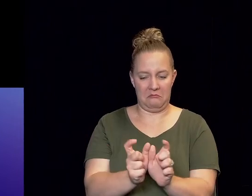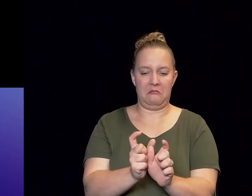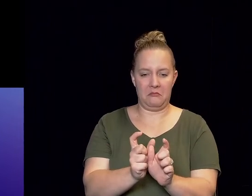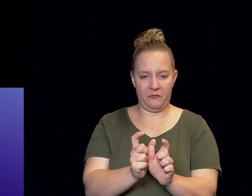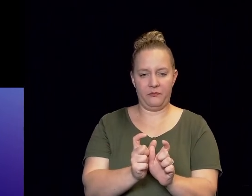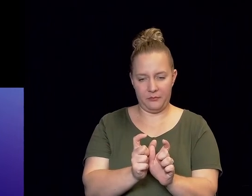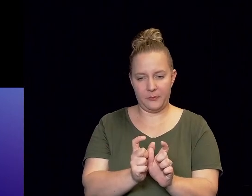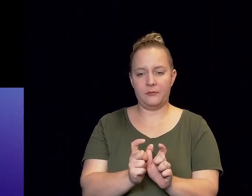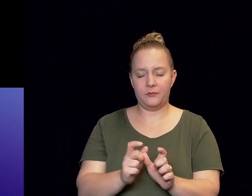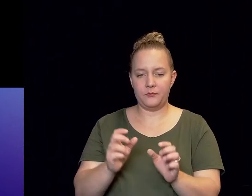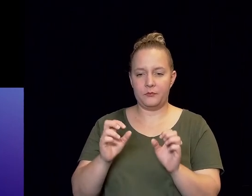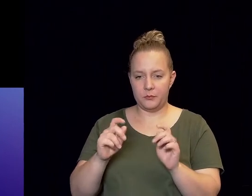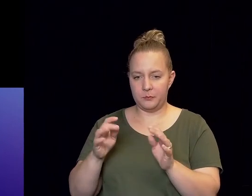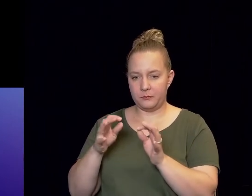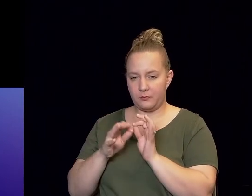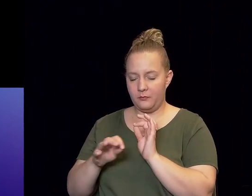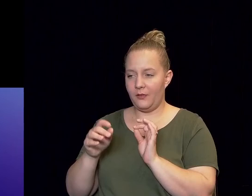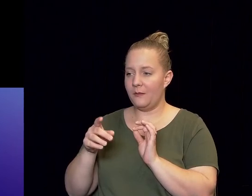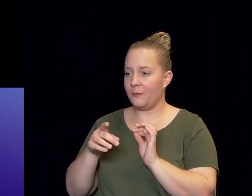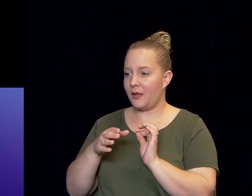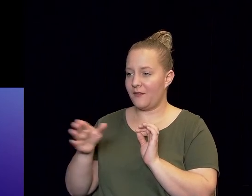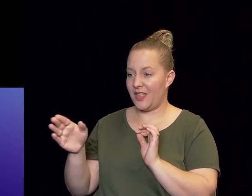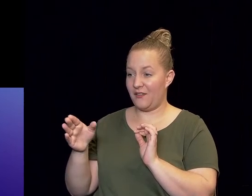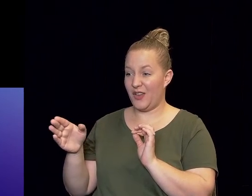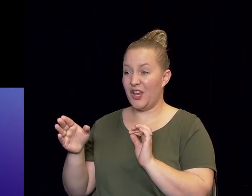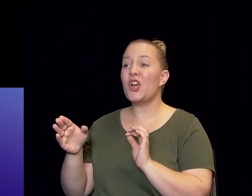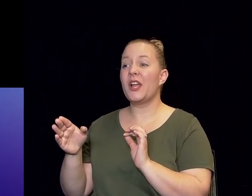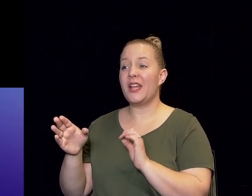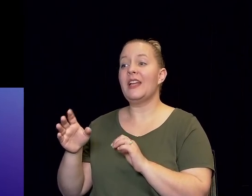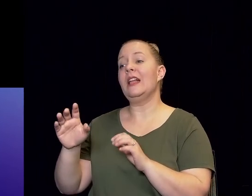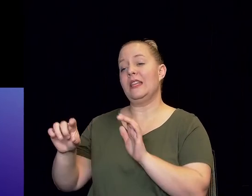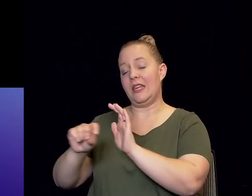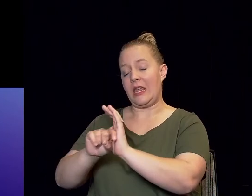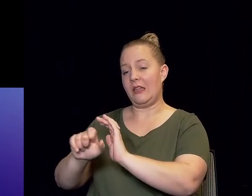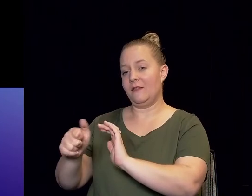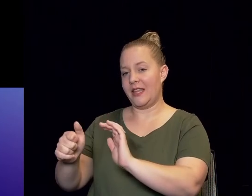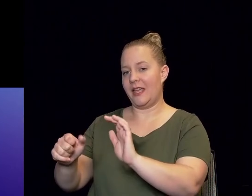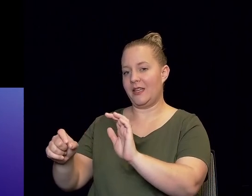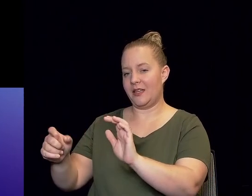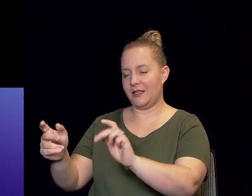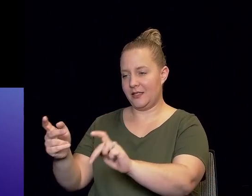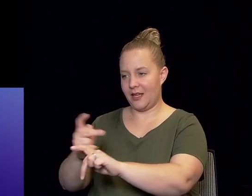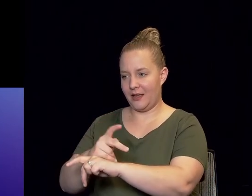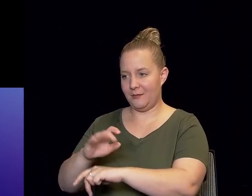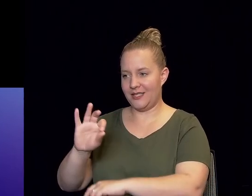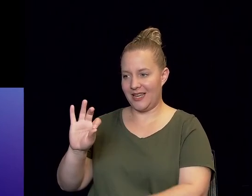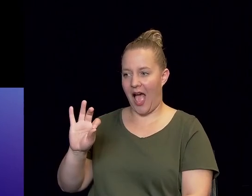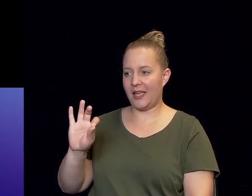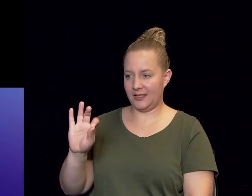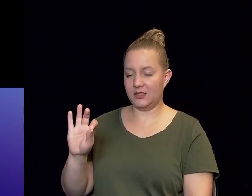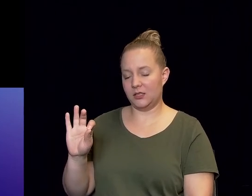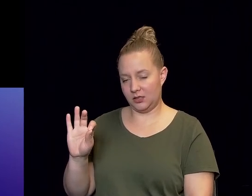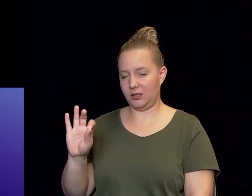Okay, and then we're going to simplify this side over here. So, -10 times 9 would be